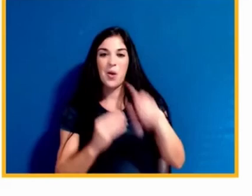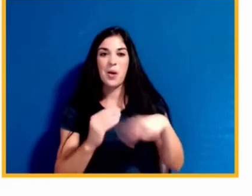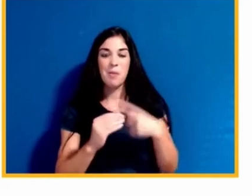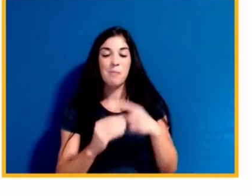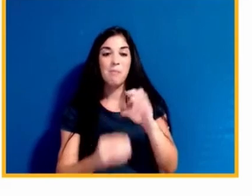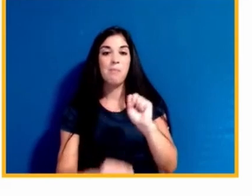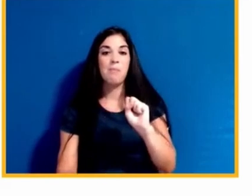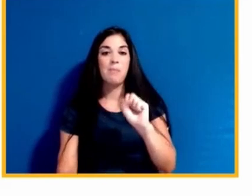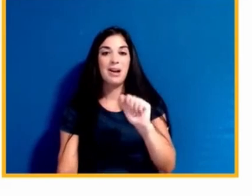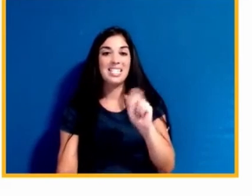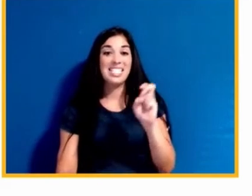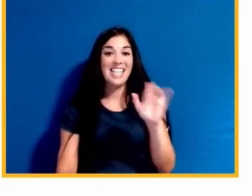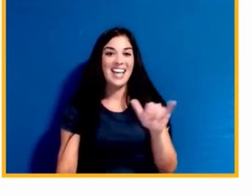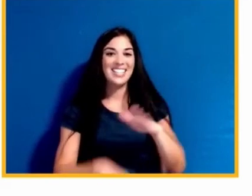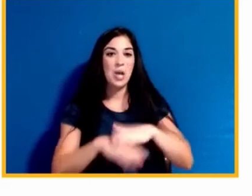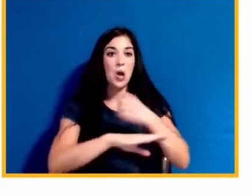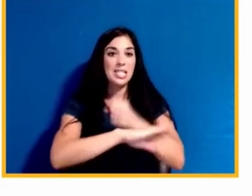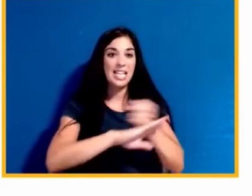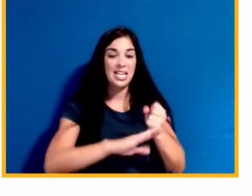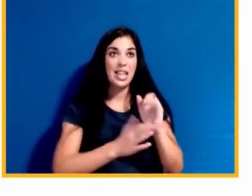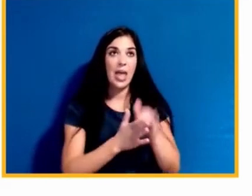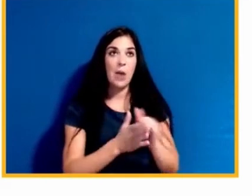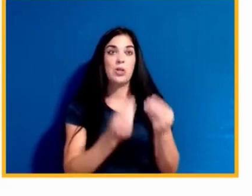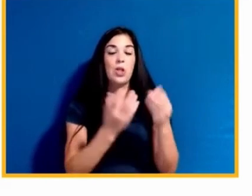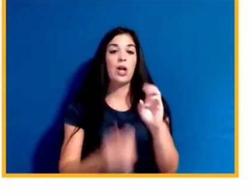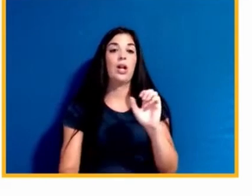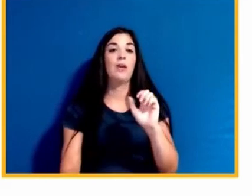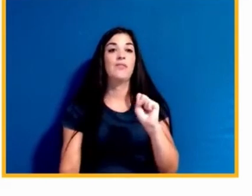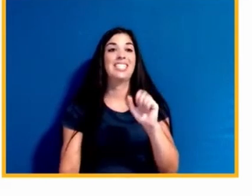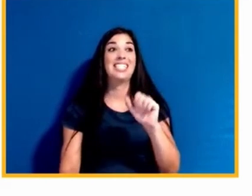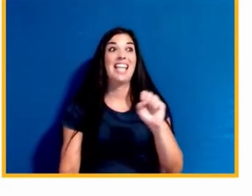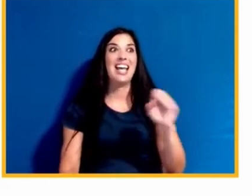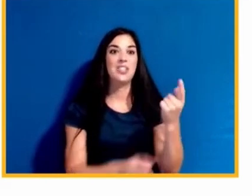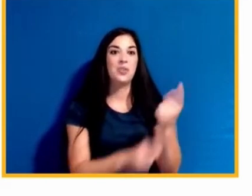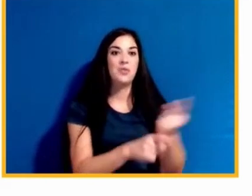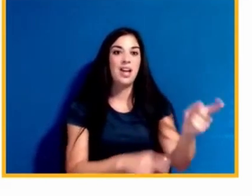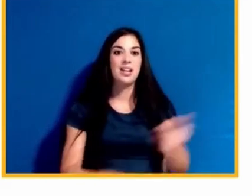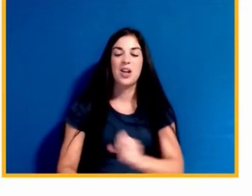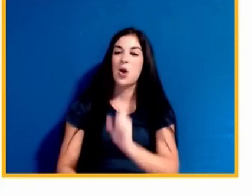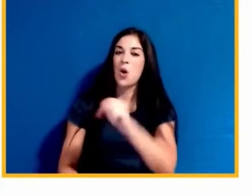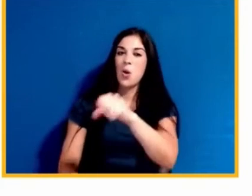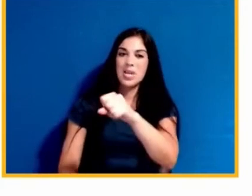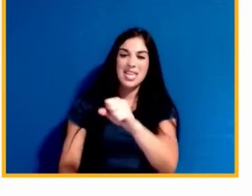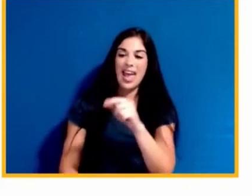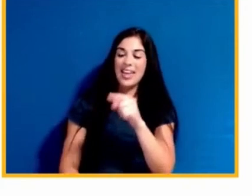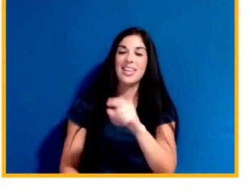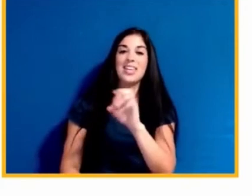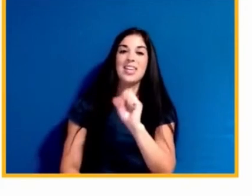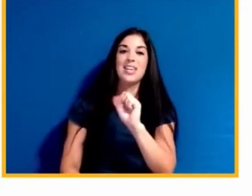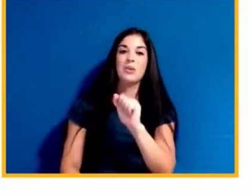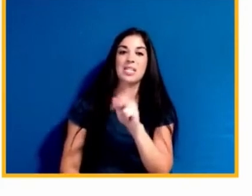sassy on the stage and that was a whole bunch of it. Right, Kendi? [Kendi] Oh yeah, that was, he was sassy like,